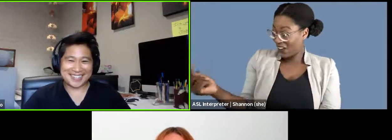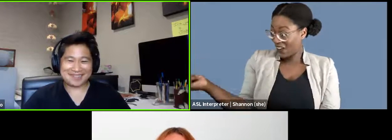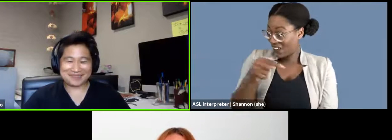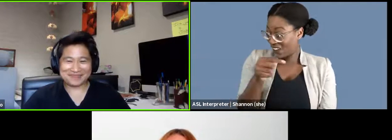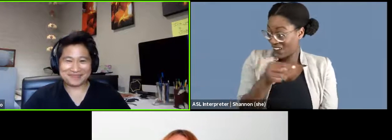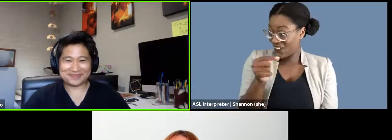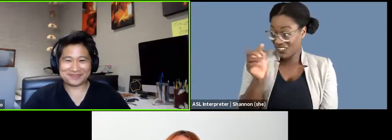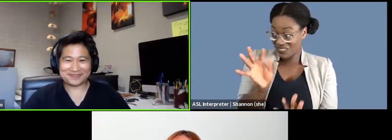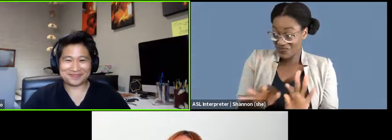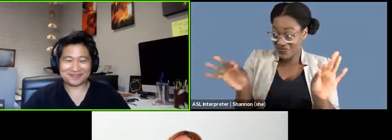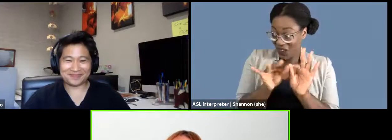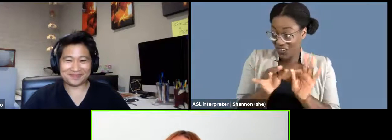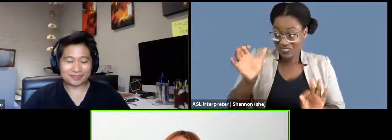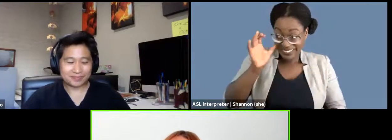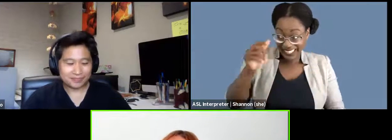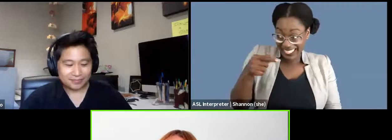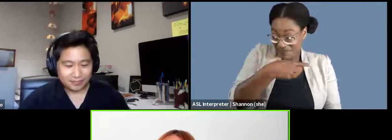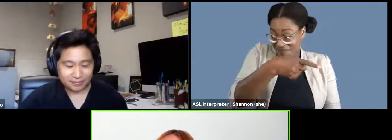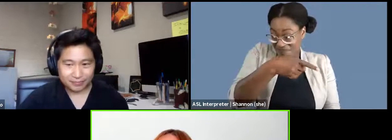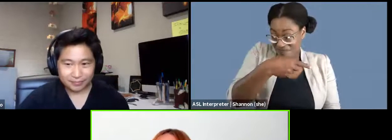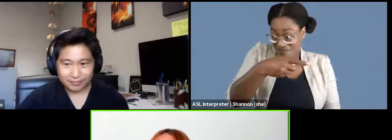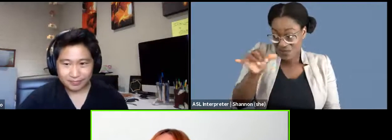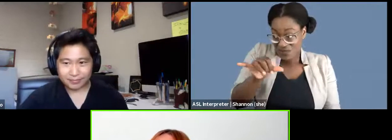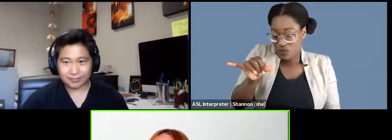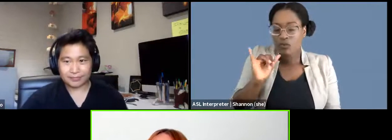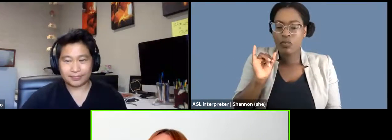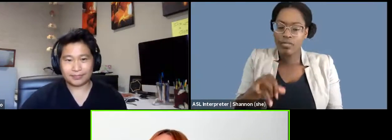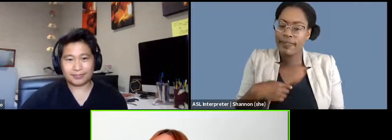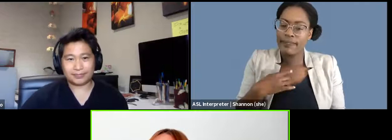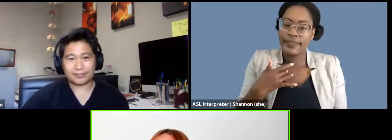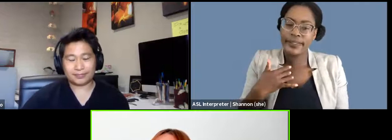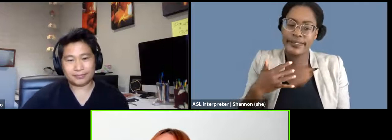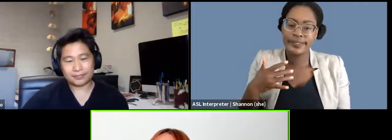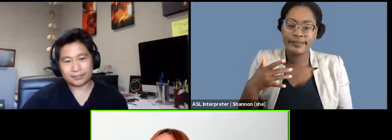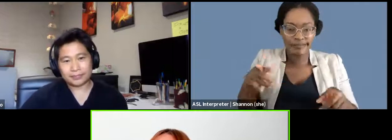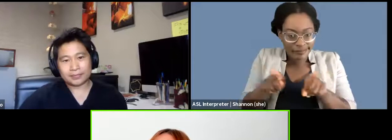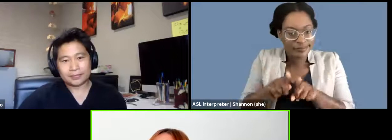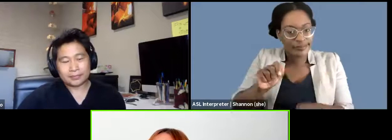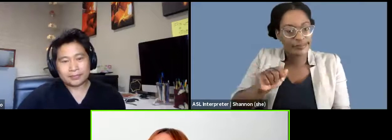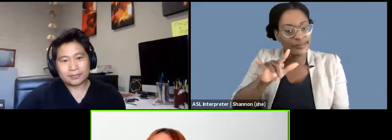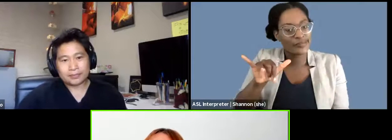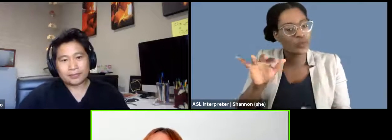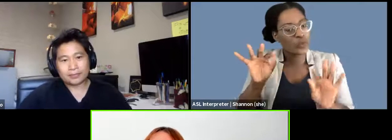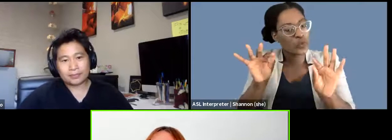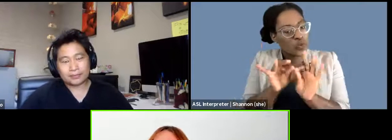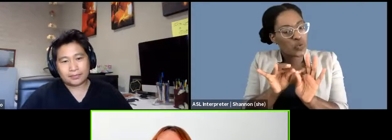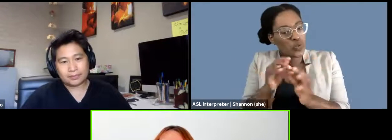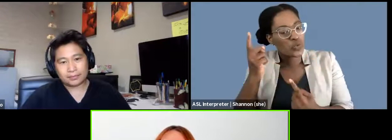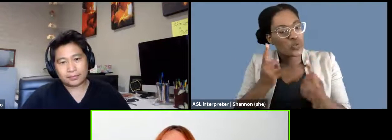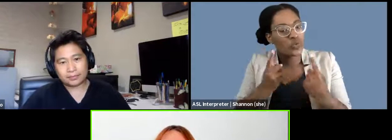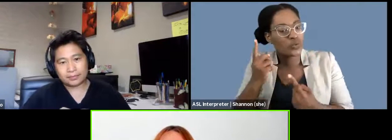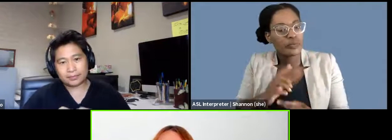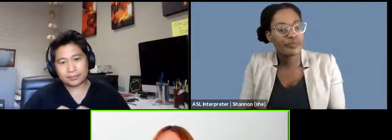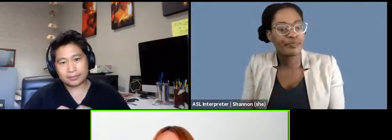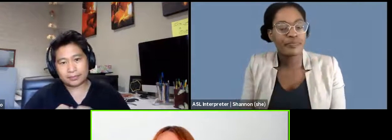Any tips for - I know you said it kind of happened ad hoc. But,